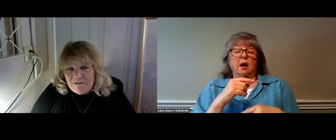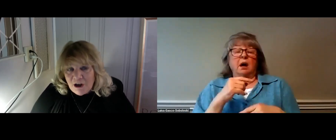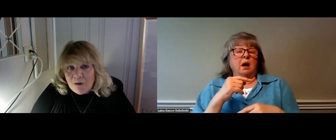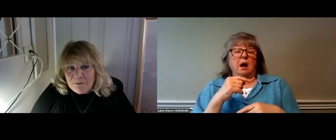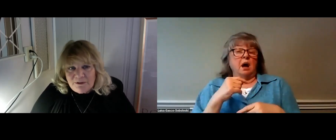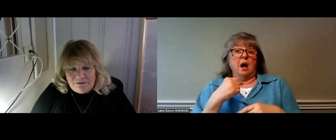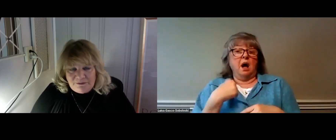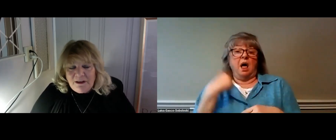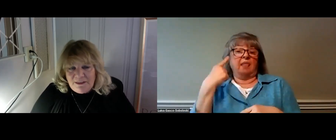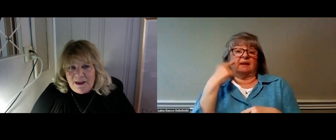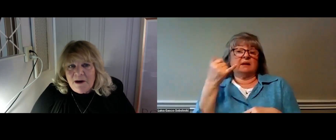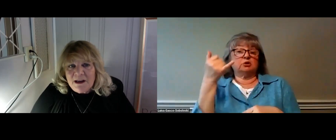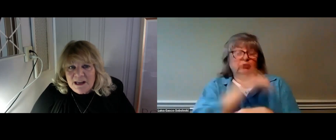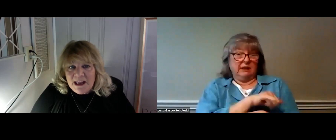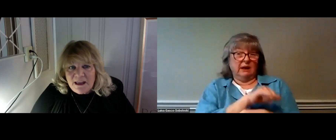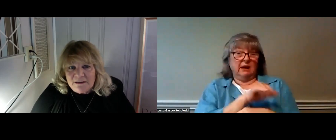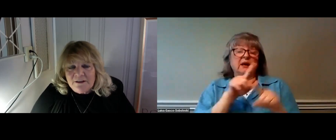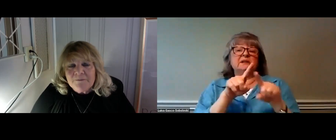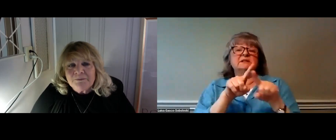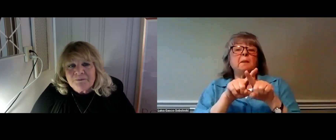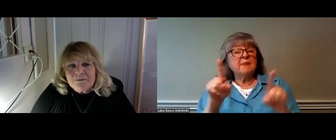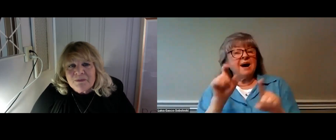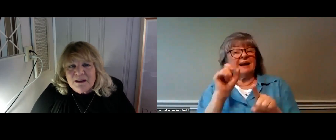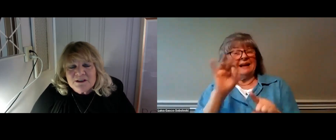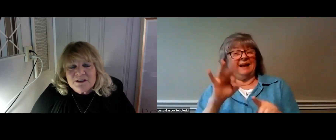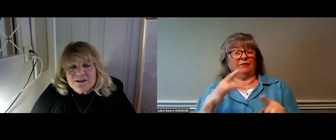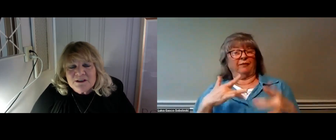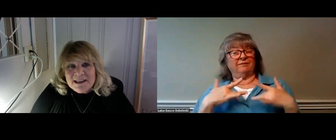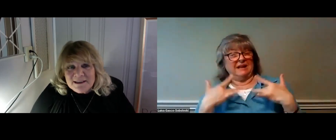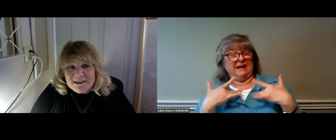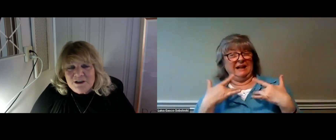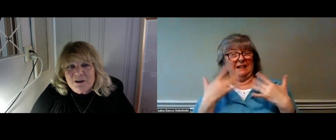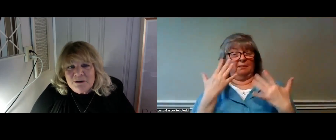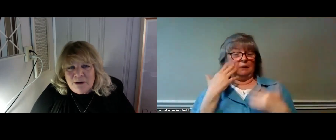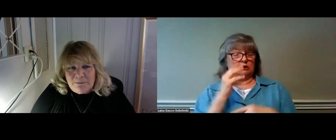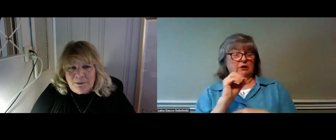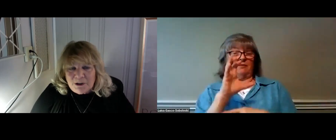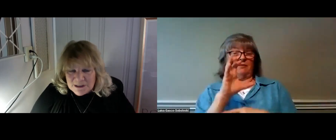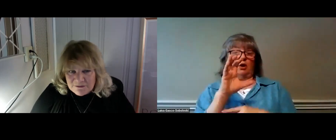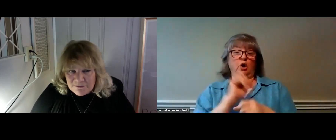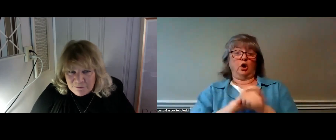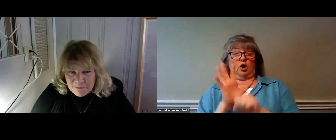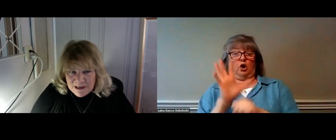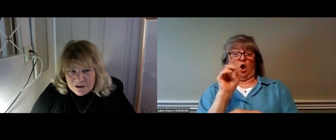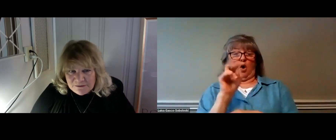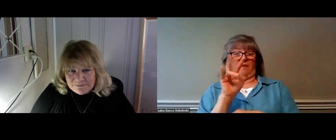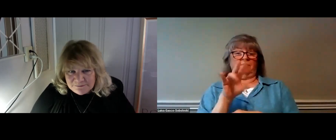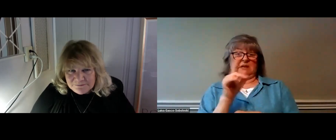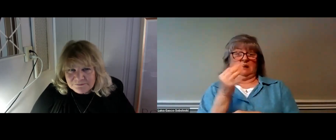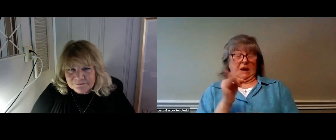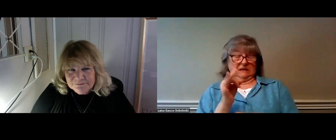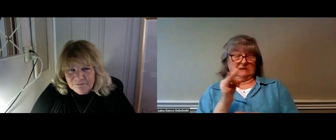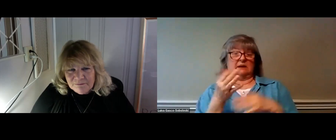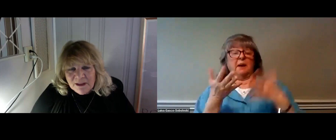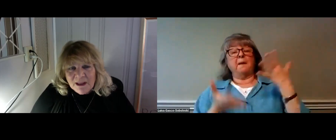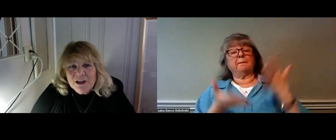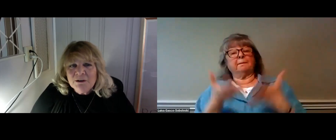couple of them on hand so at least you can write bullets of information, you can